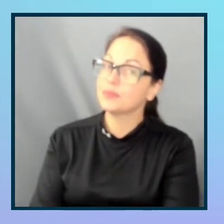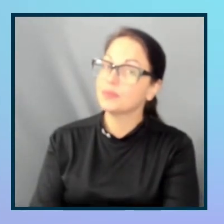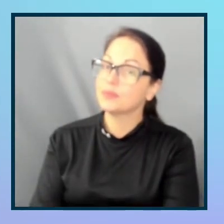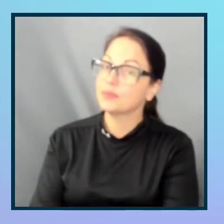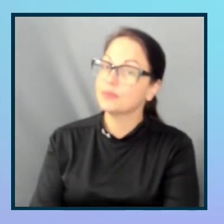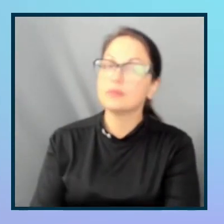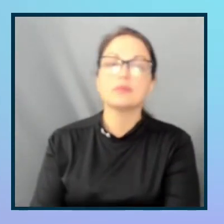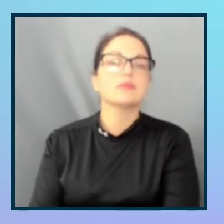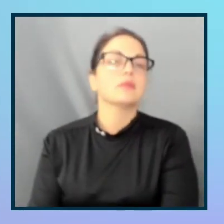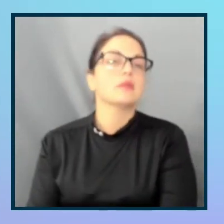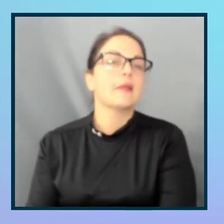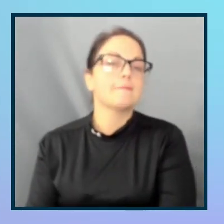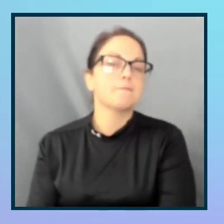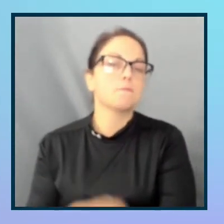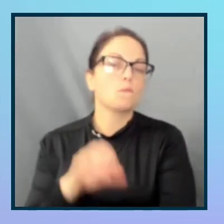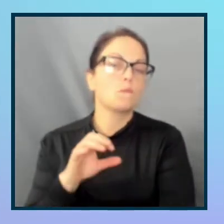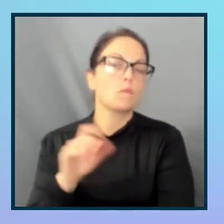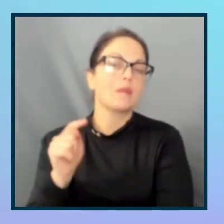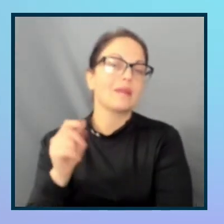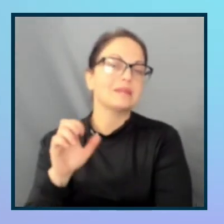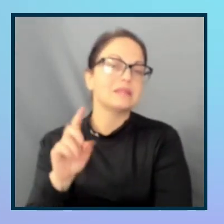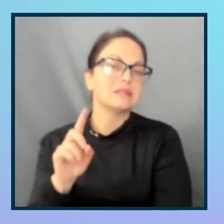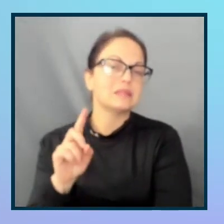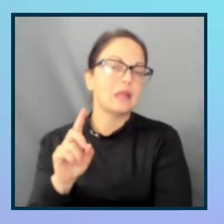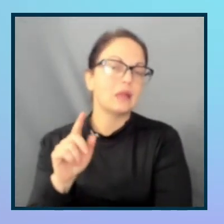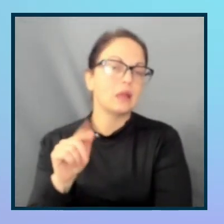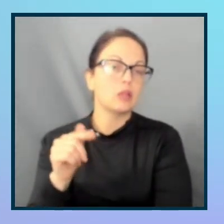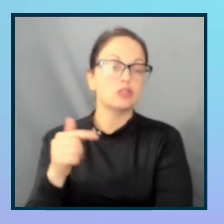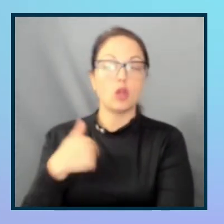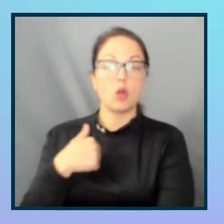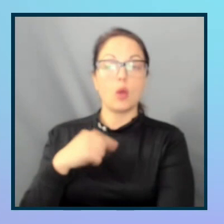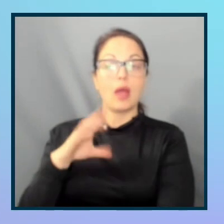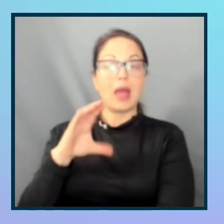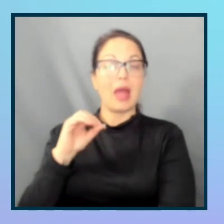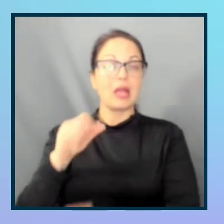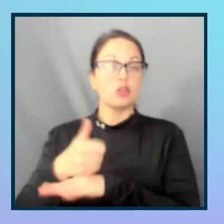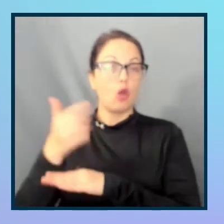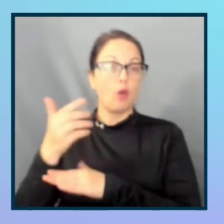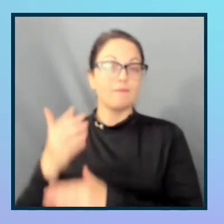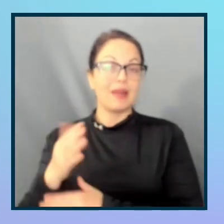I can say, 'cause I co-founded our ERG. This is Ted, I'm sorry.